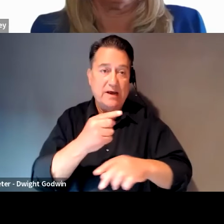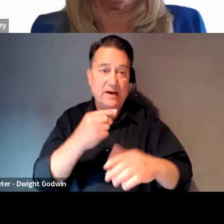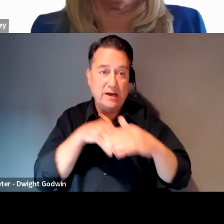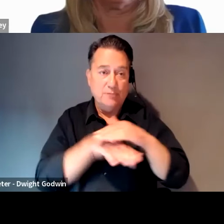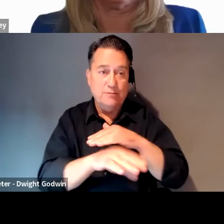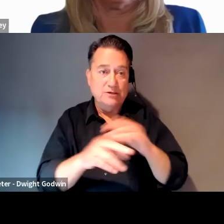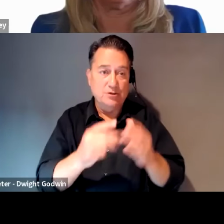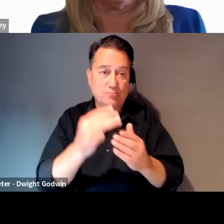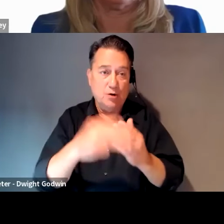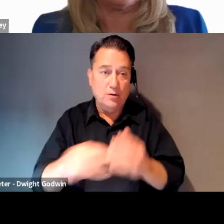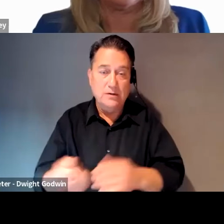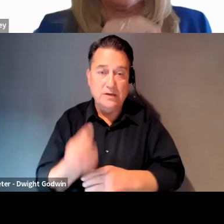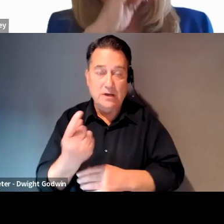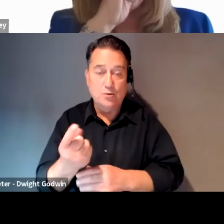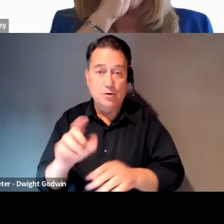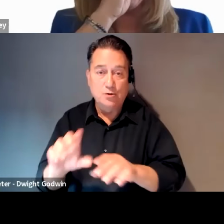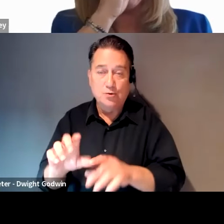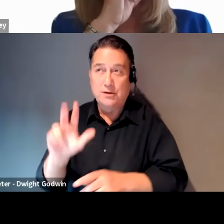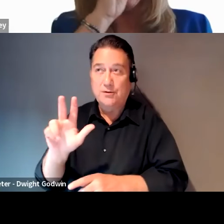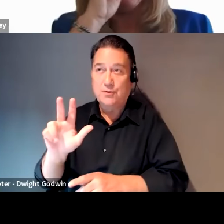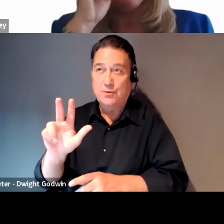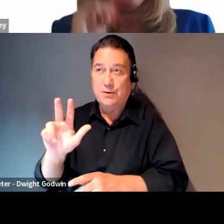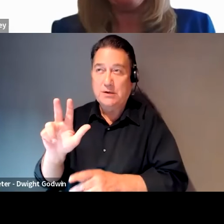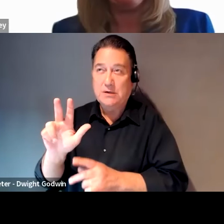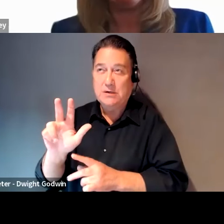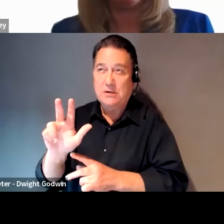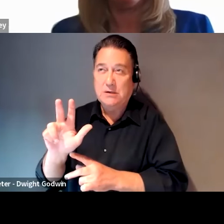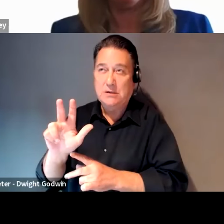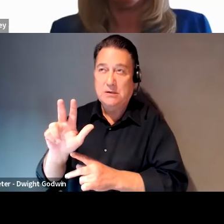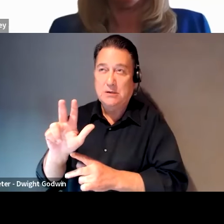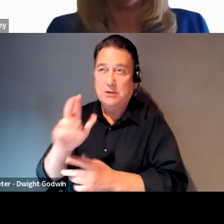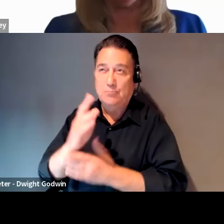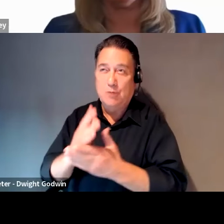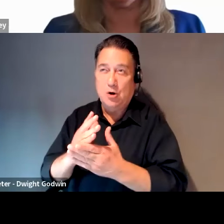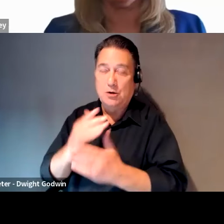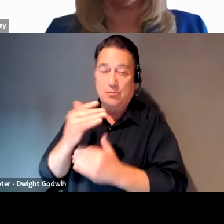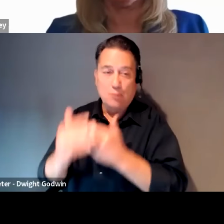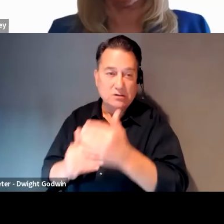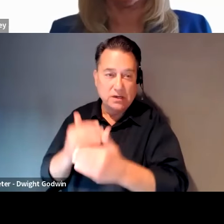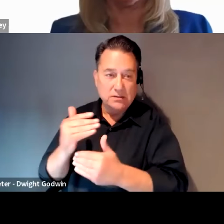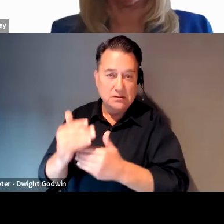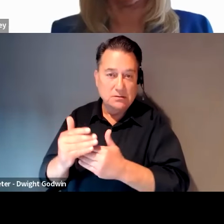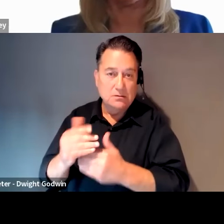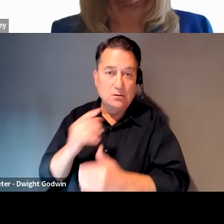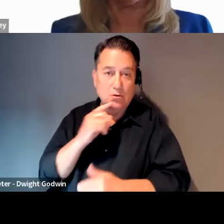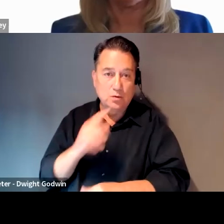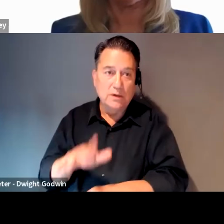the other one was doing a three part process and it was really slowing things down.